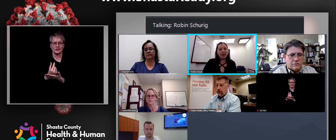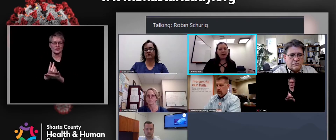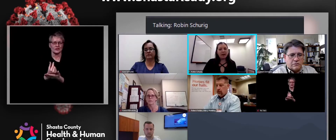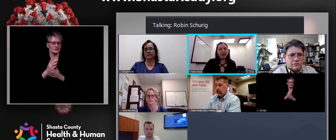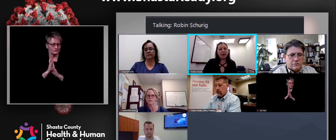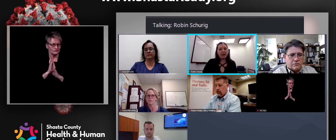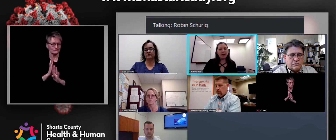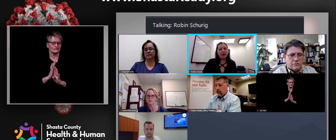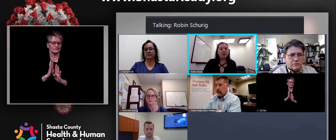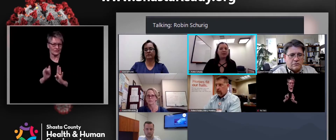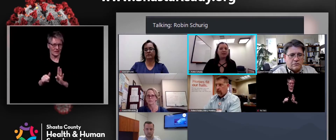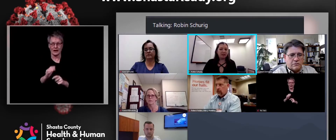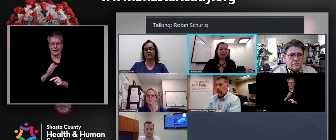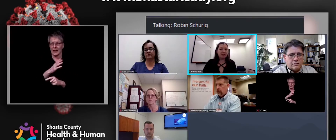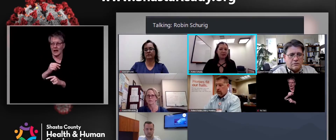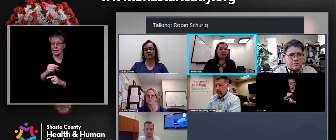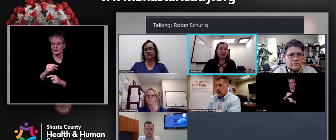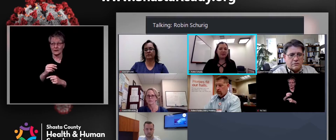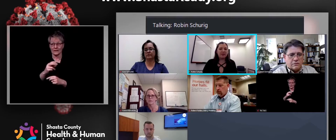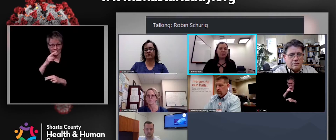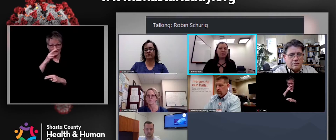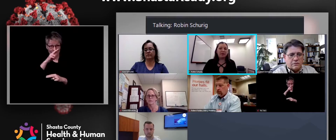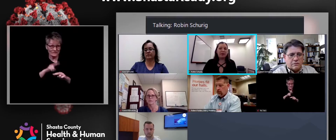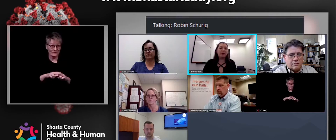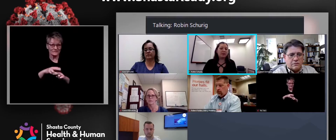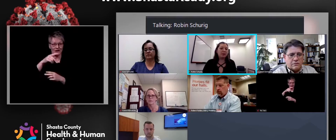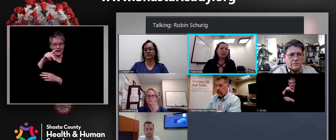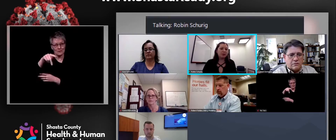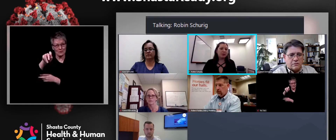They're working on guidance for fairs and festivals that they've said will be very similar